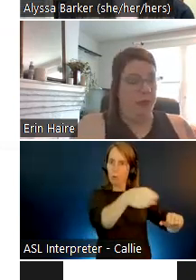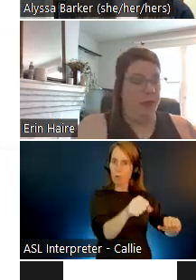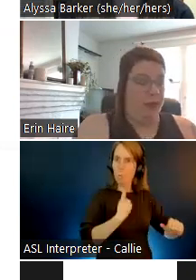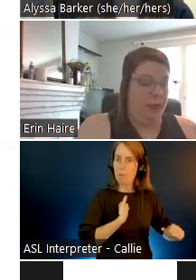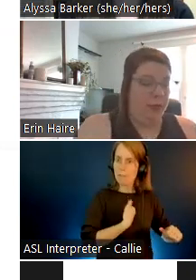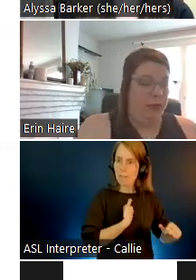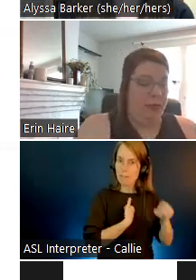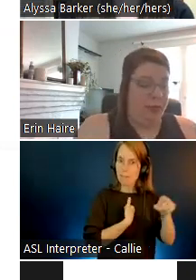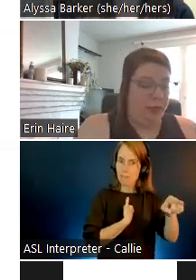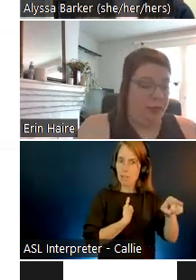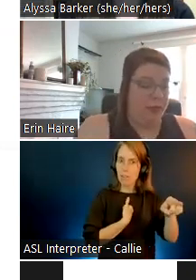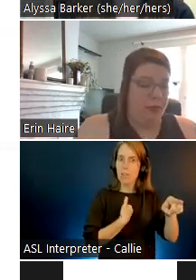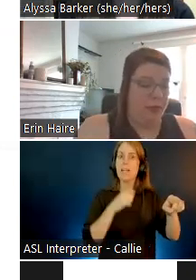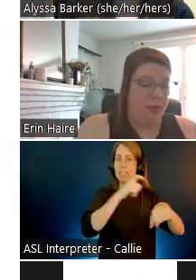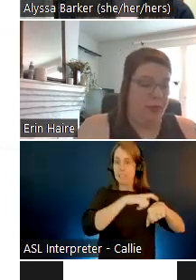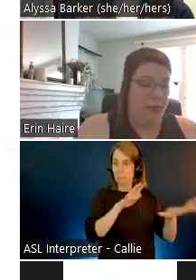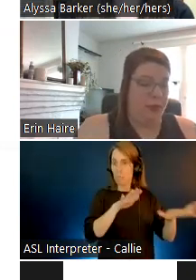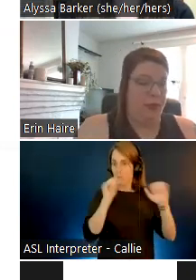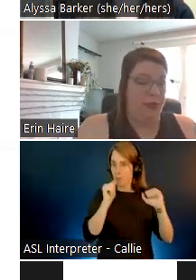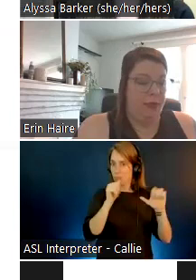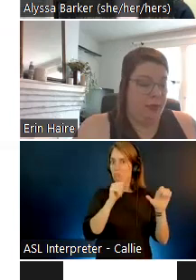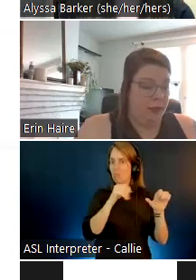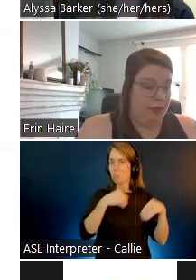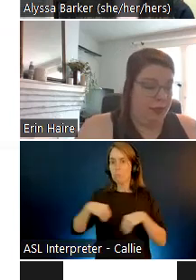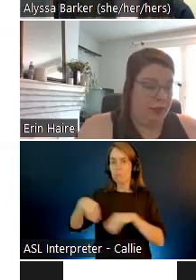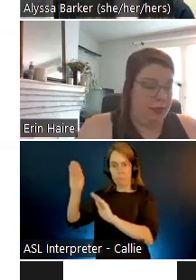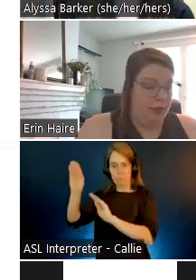when you leave would it be reasonable for the landlord to require you to take them